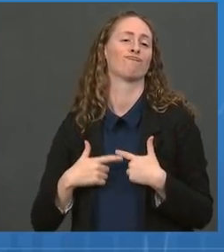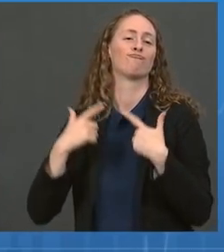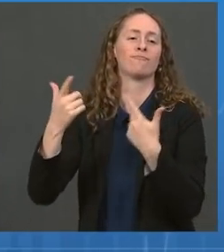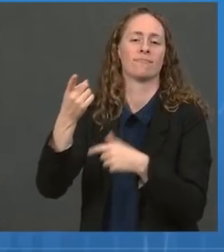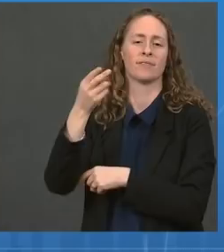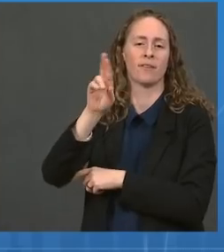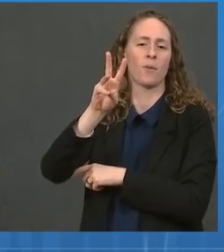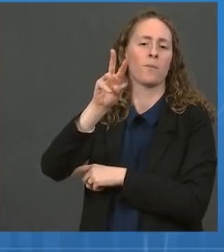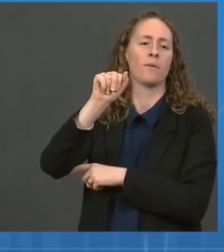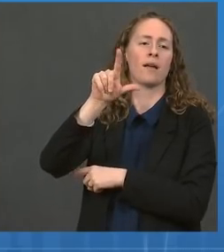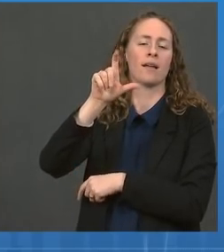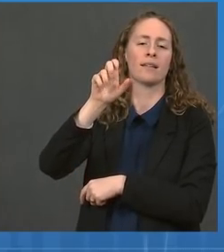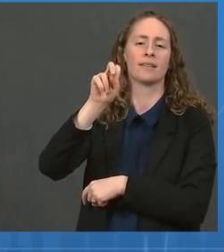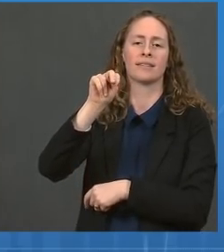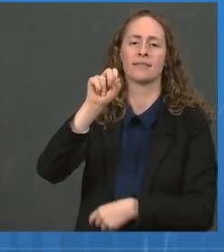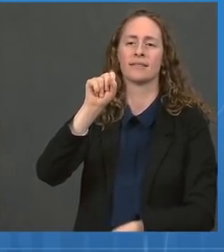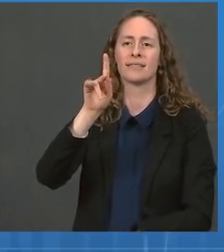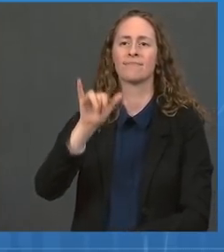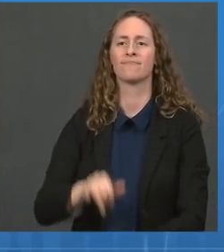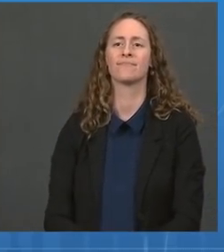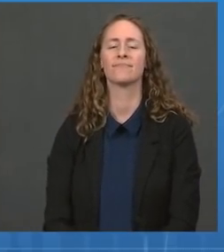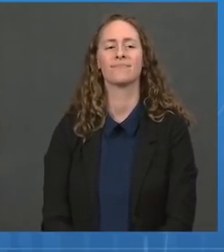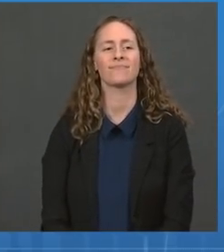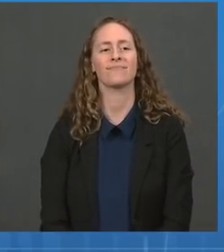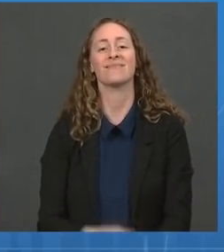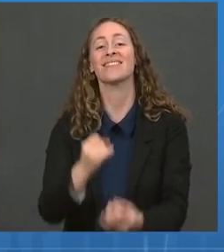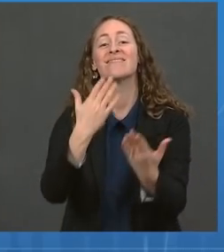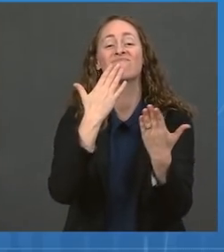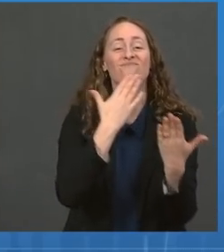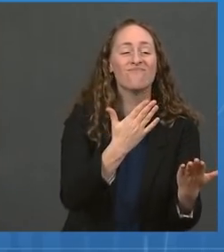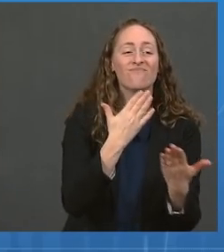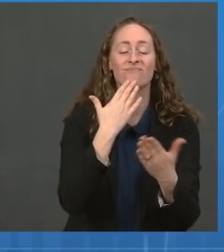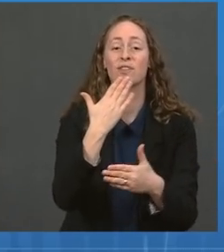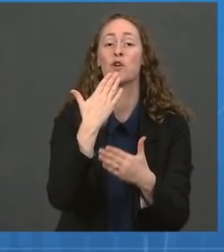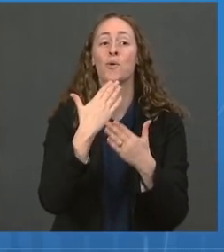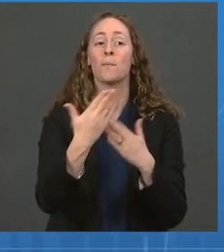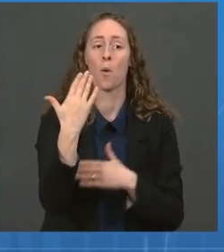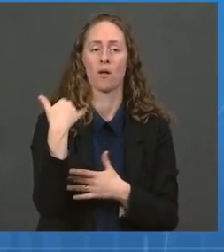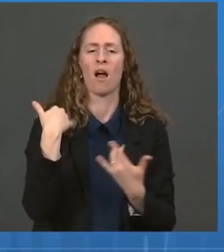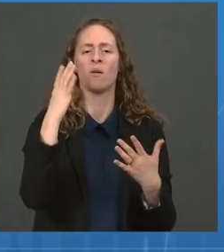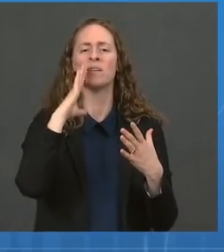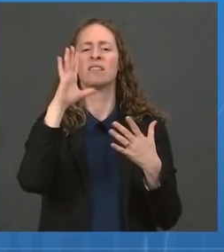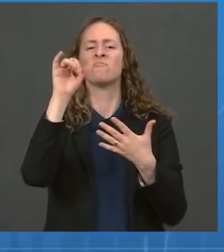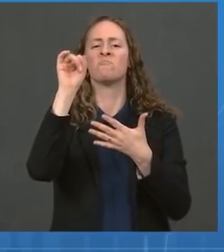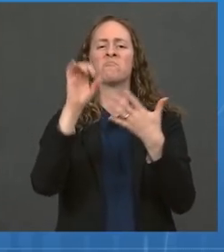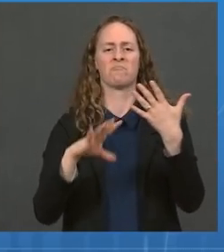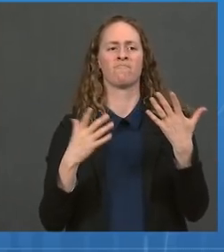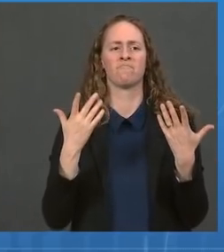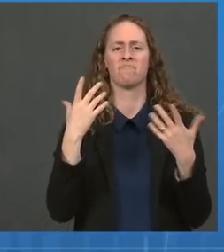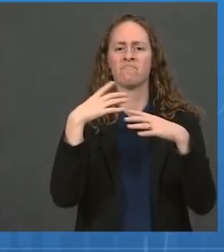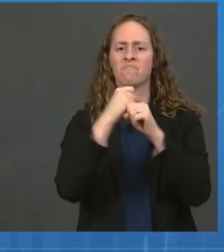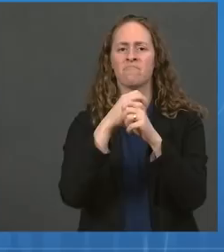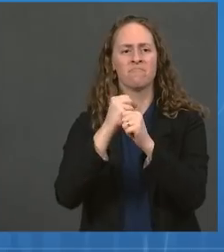Dr. Walensky: Thank you, Jeff. Good morning everyone. Let's begin with an overview of the data. We ended last week with a seven-day